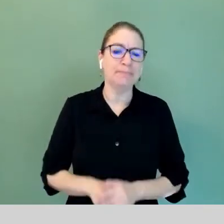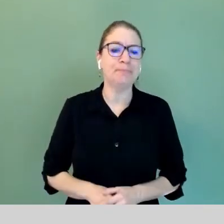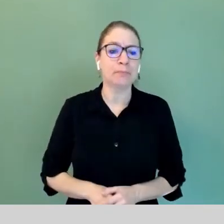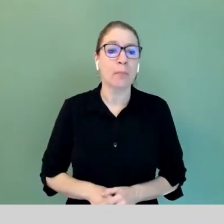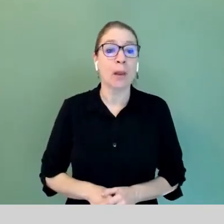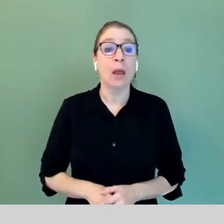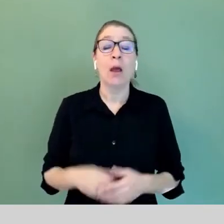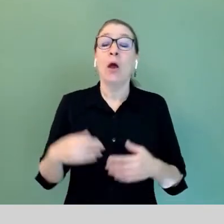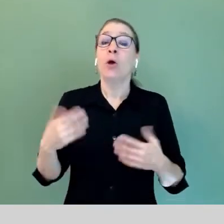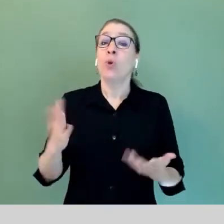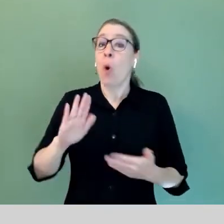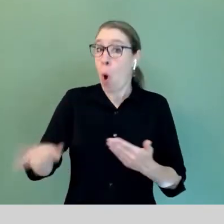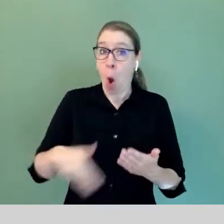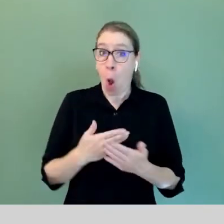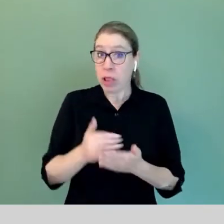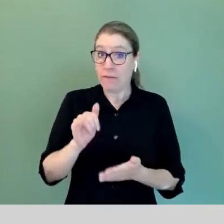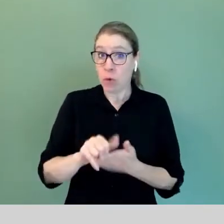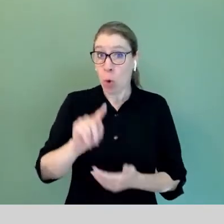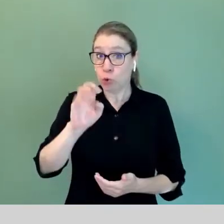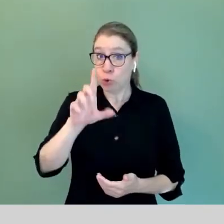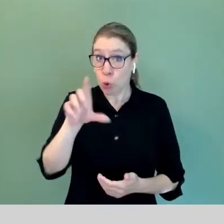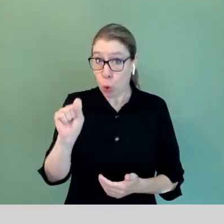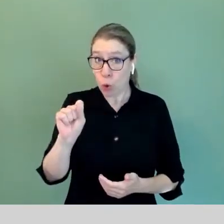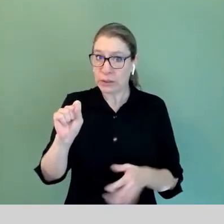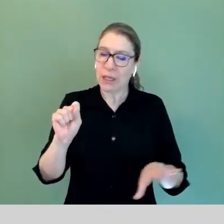So all these tools that I have just shown sort of expect you